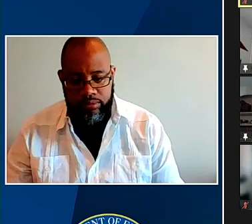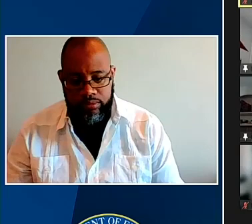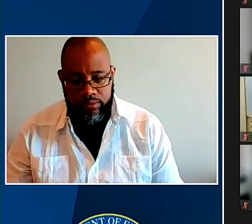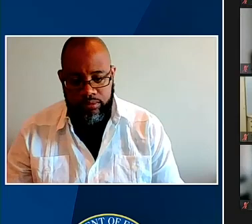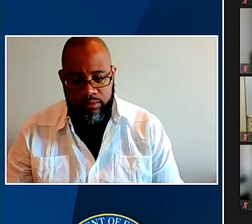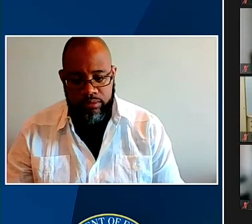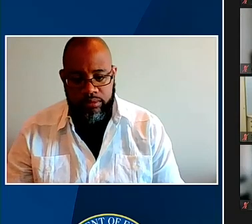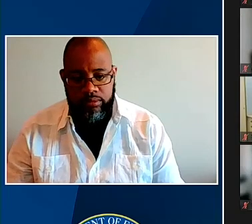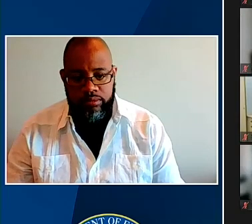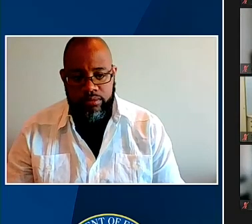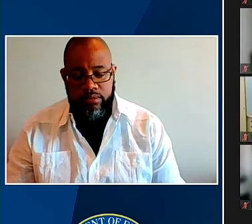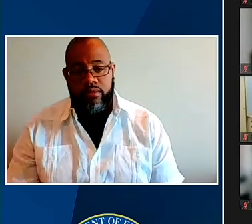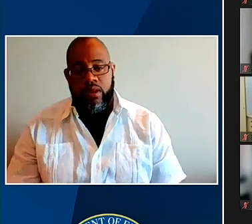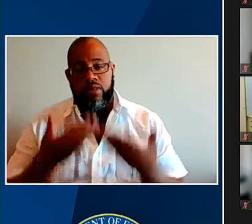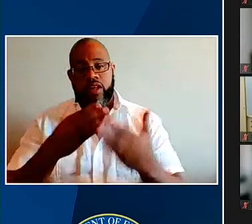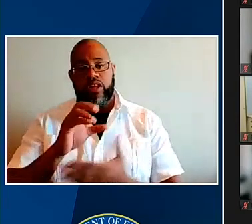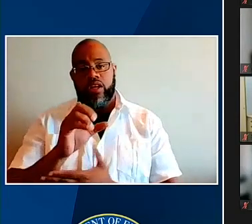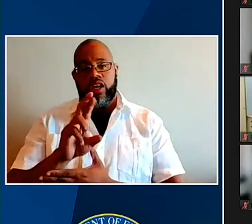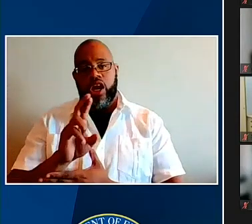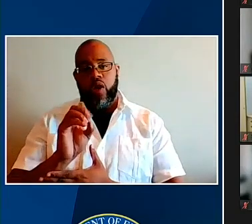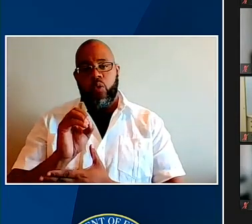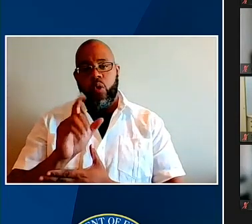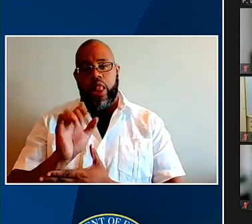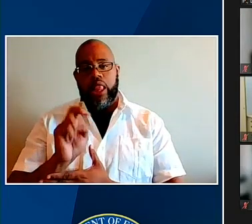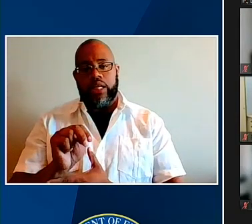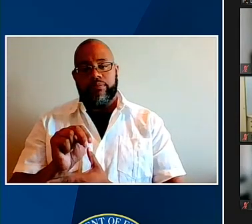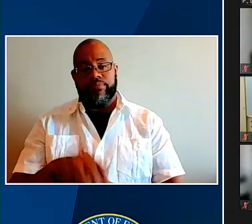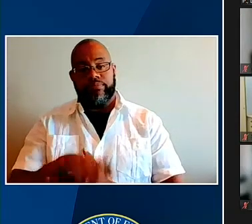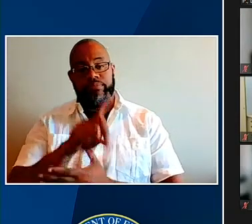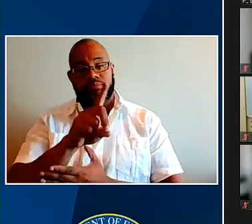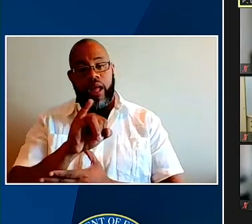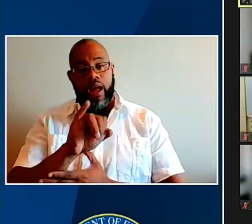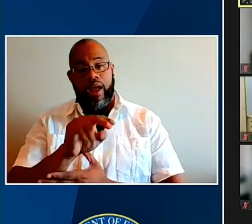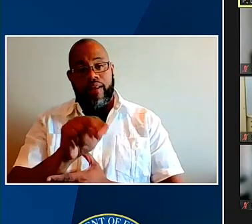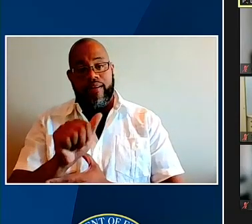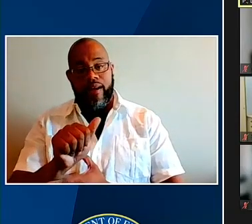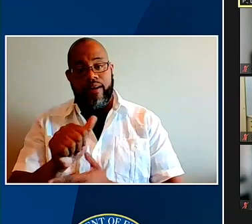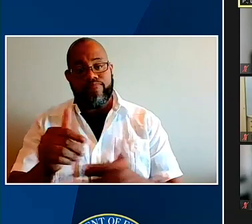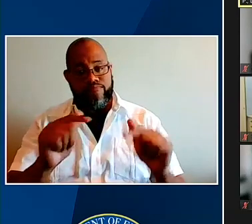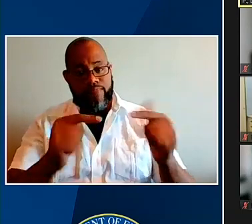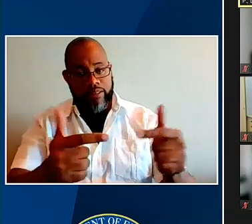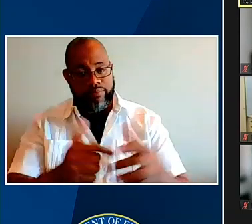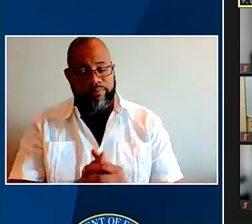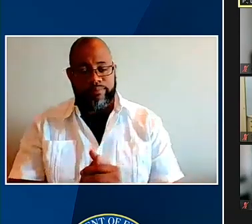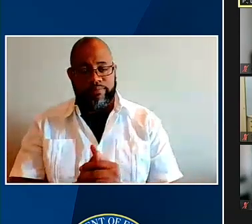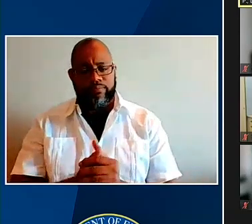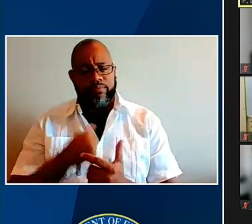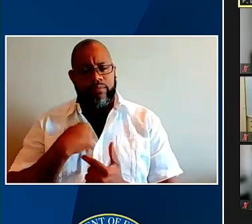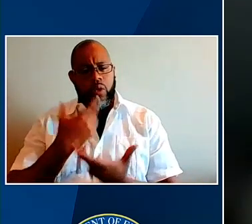Thank you, Carolyn. Diana, go ahead. Thank you. I want to respond first to the